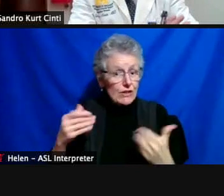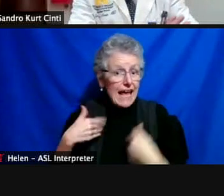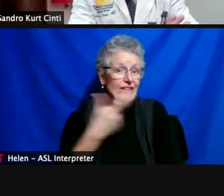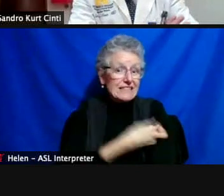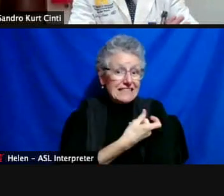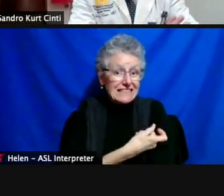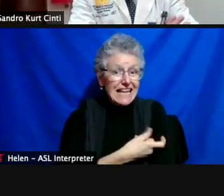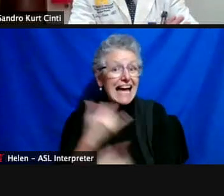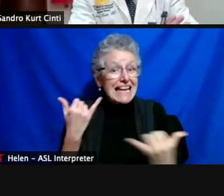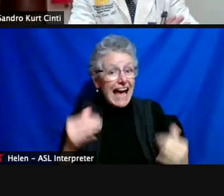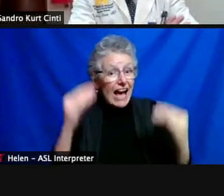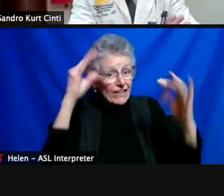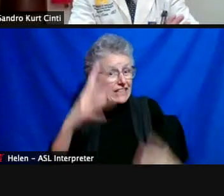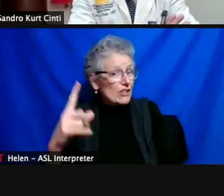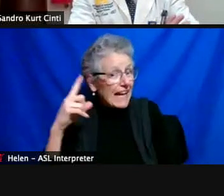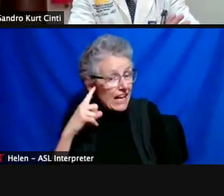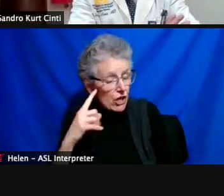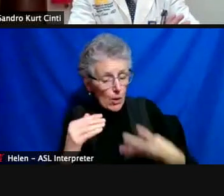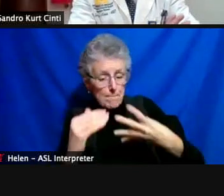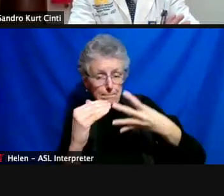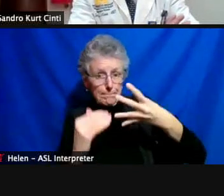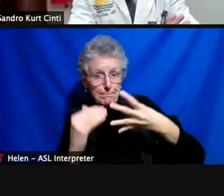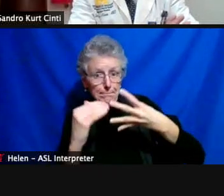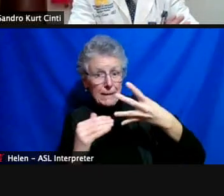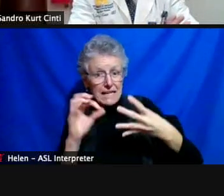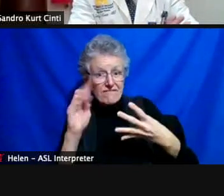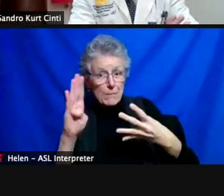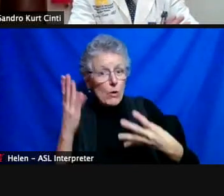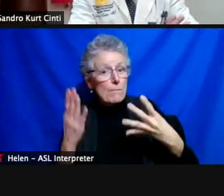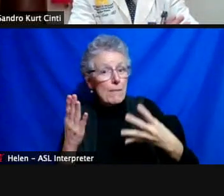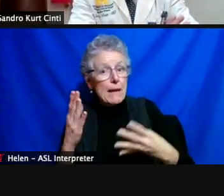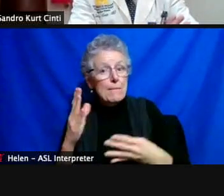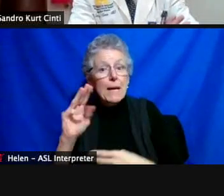mid February to March. So I think things are very, very fluid,